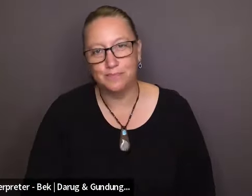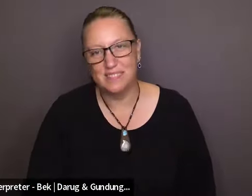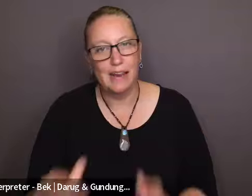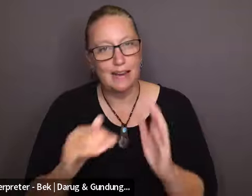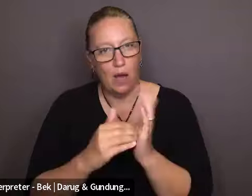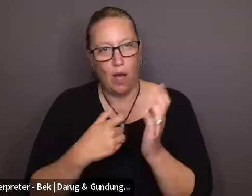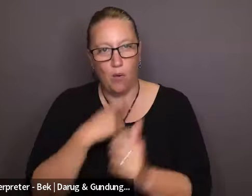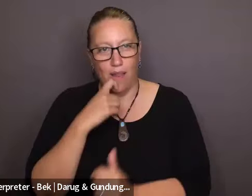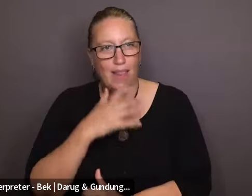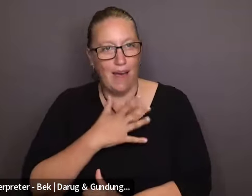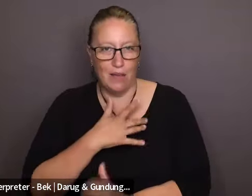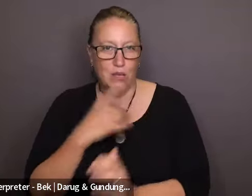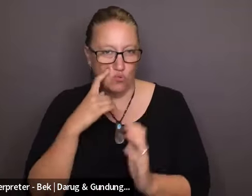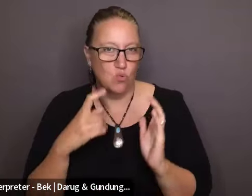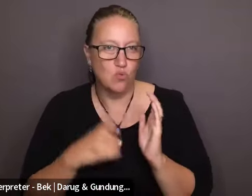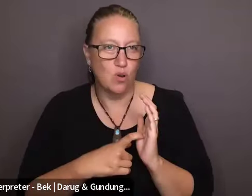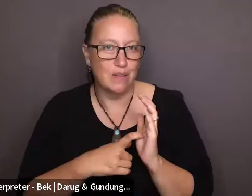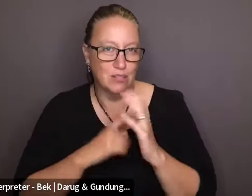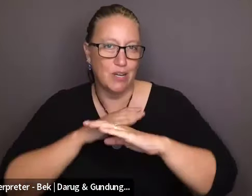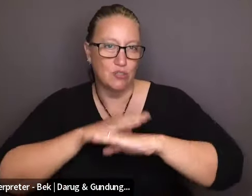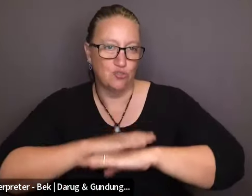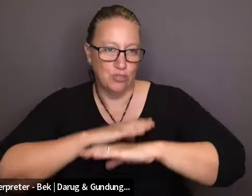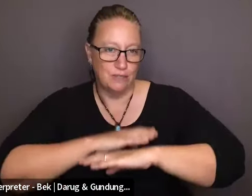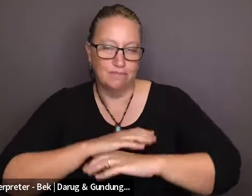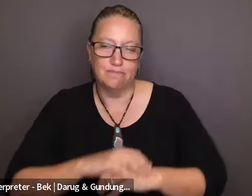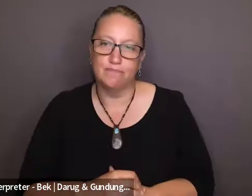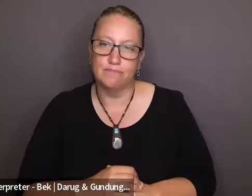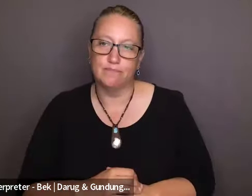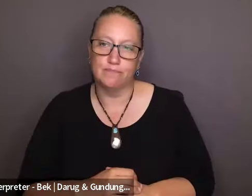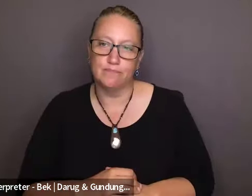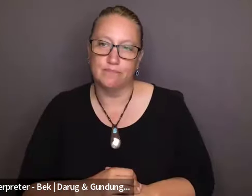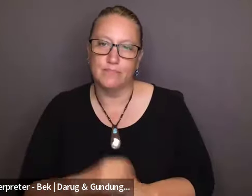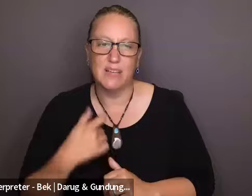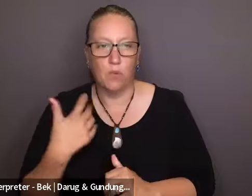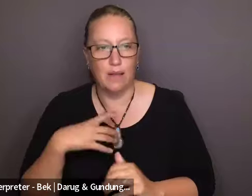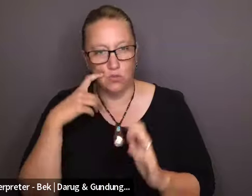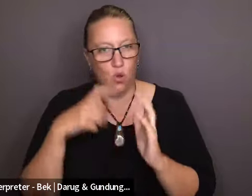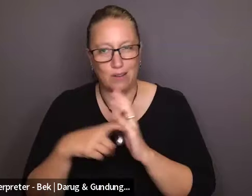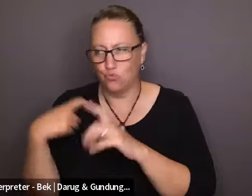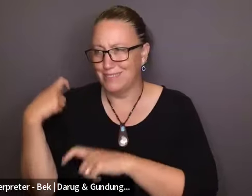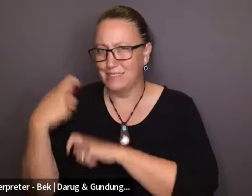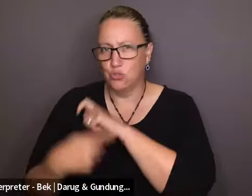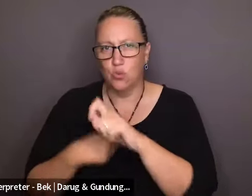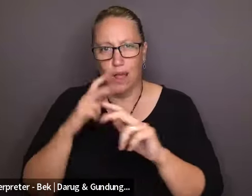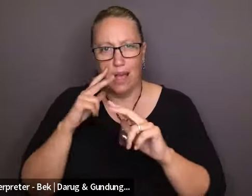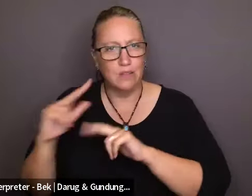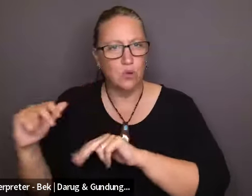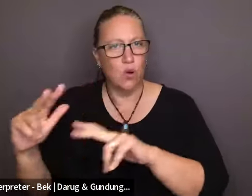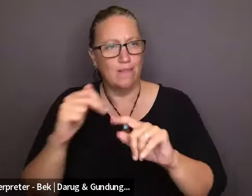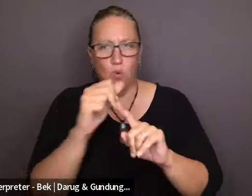everyone. It's great to see so many of you here today. I would now like to do an Acknowledgement of Country. I